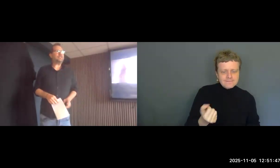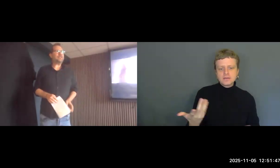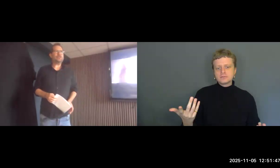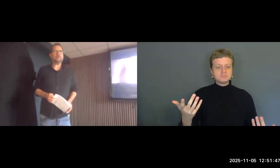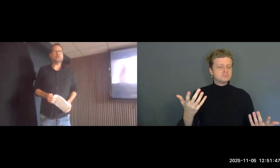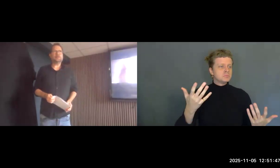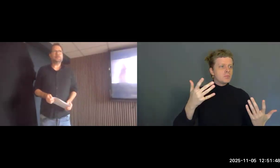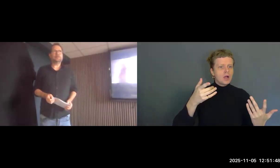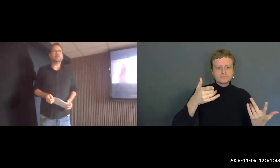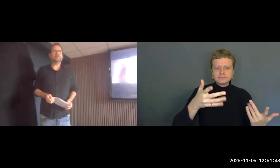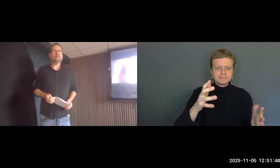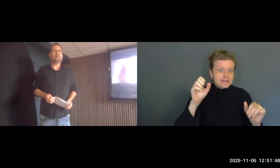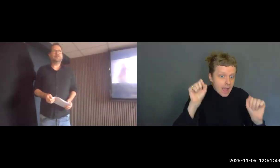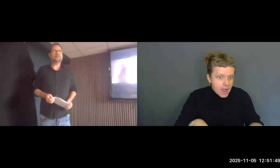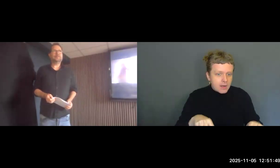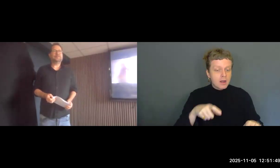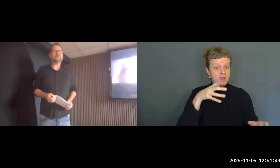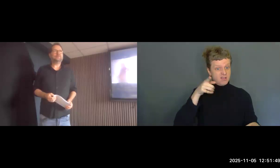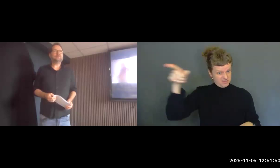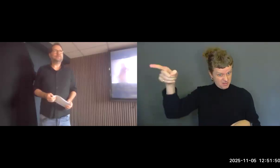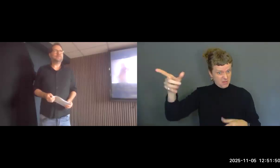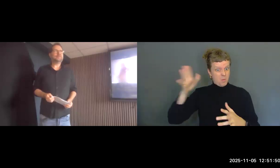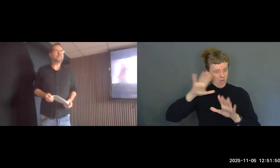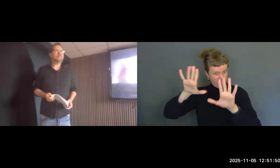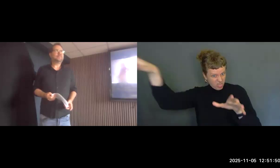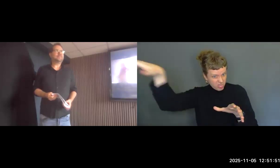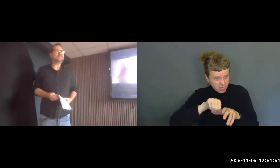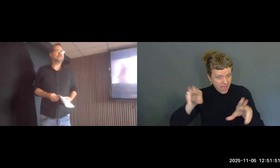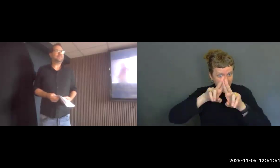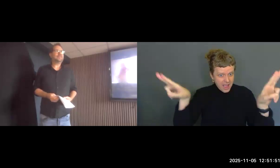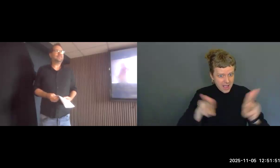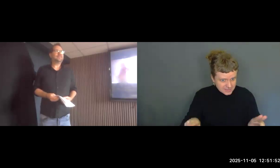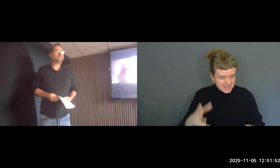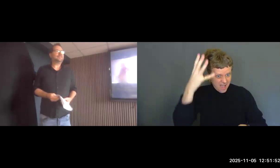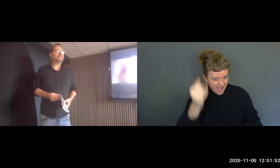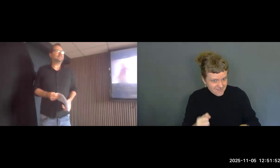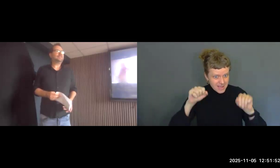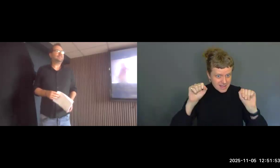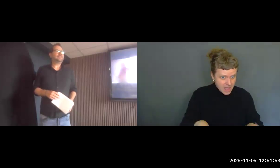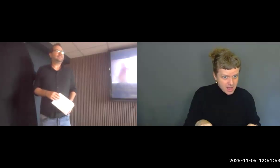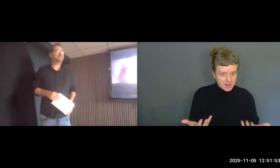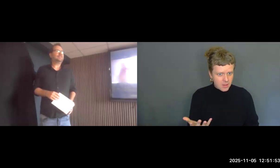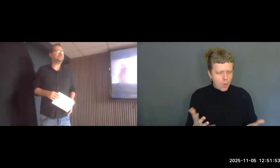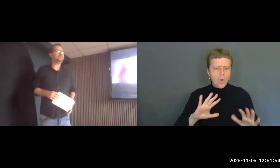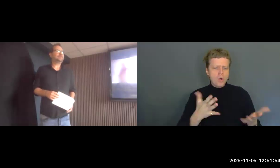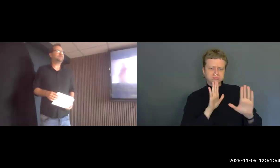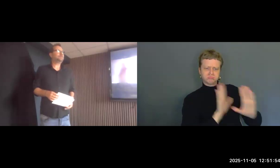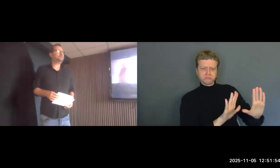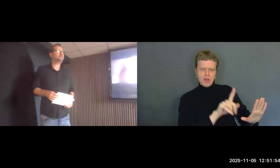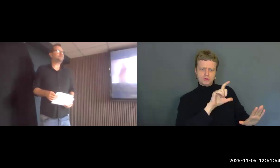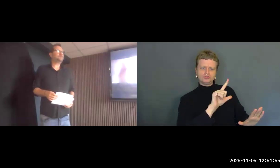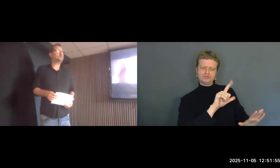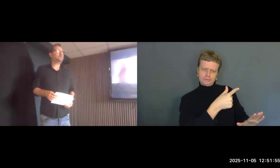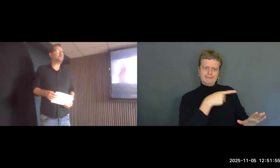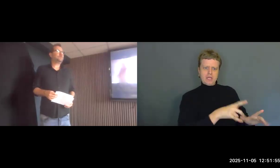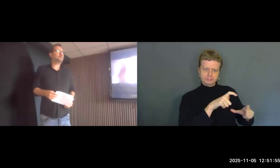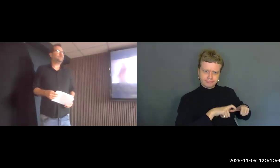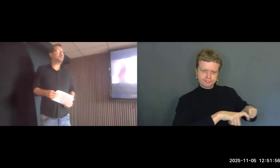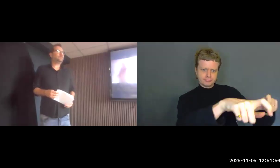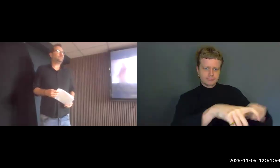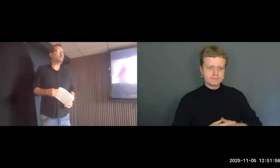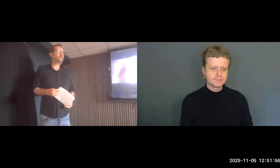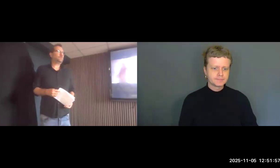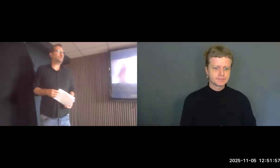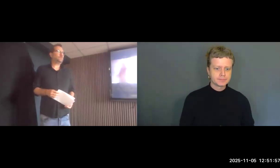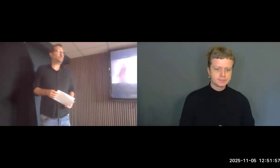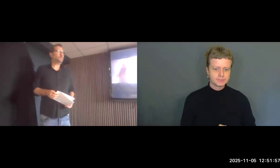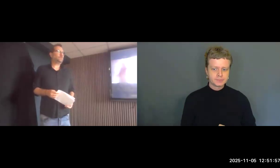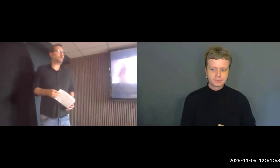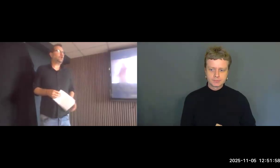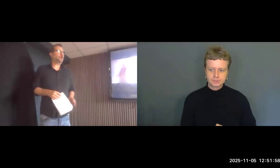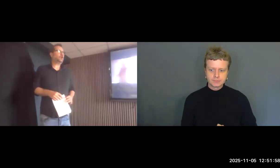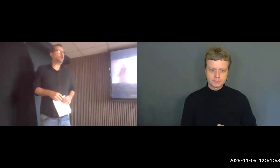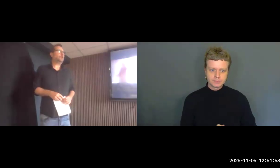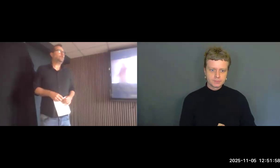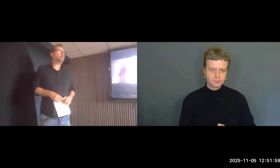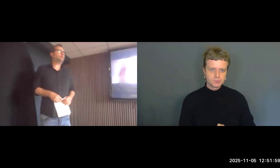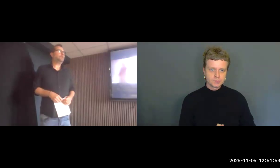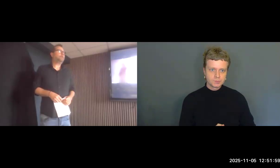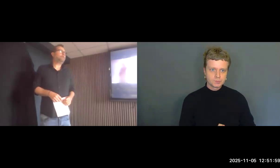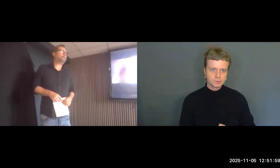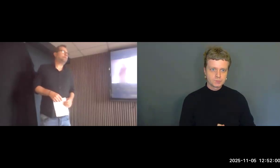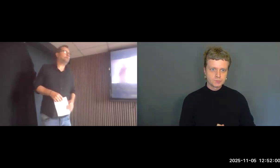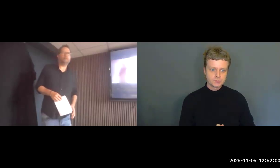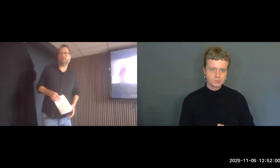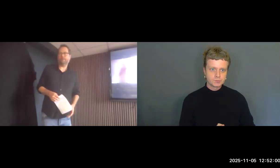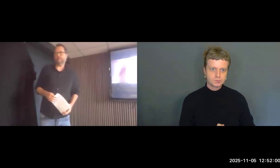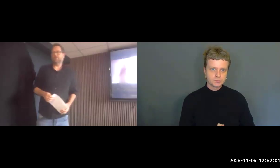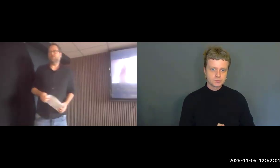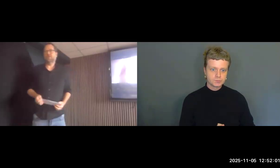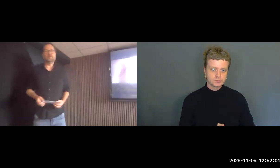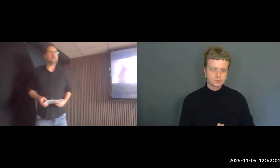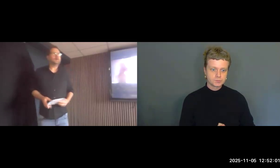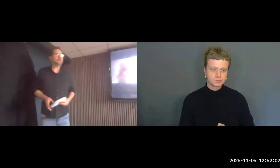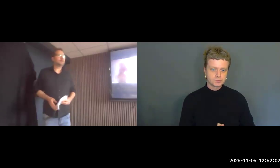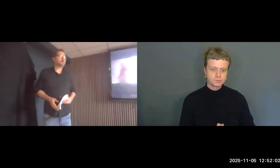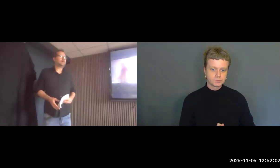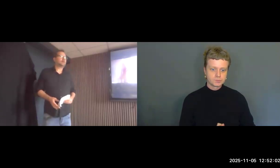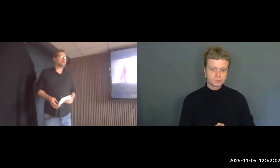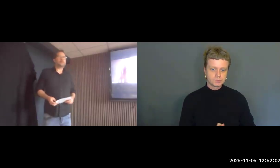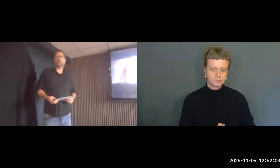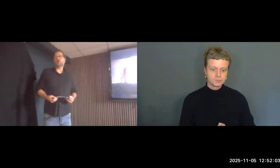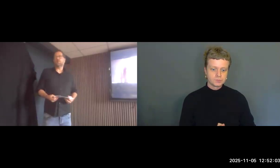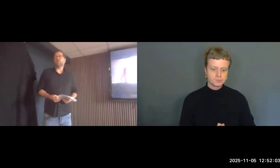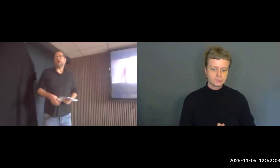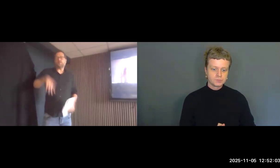Does that make sense?